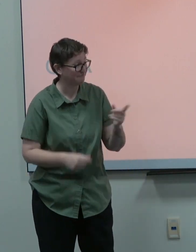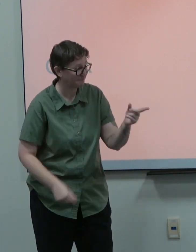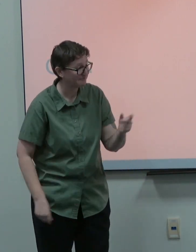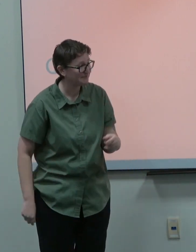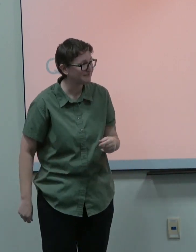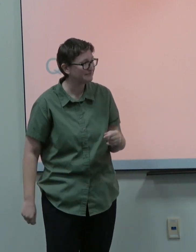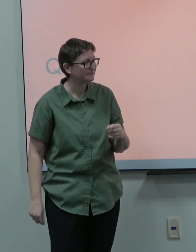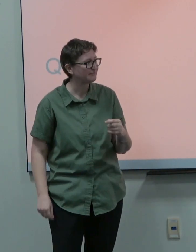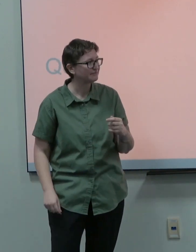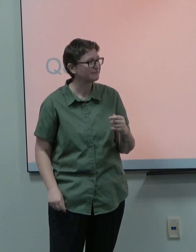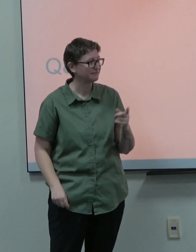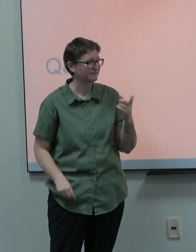Britney, do you have anything to add?